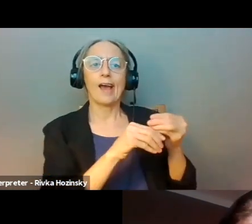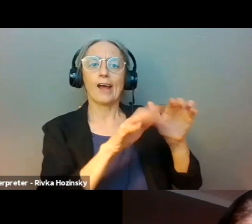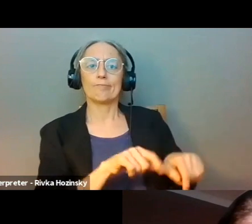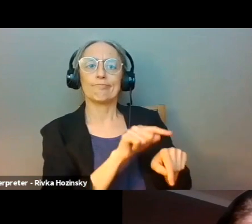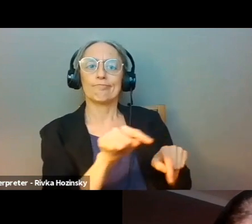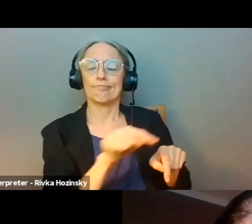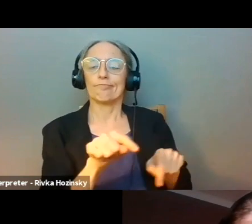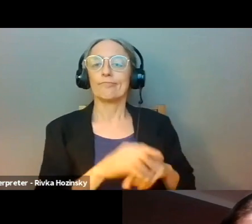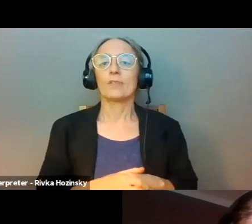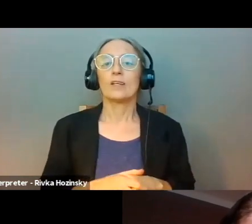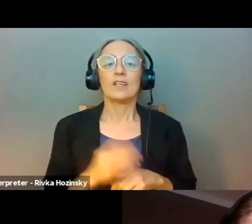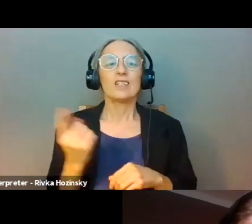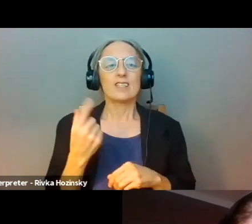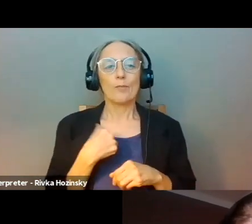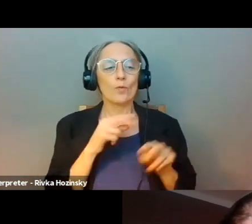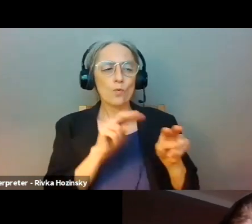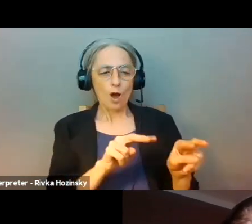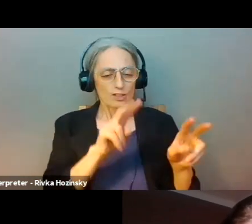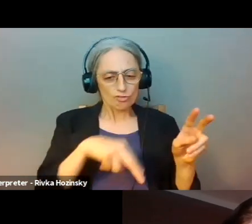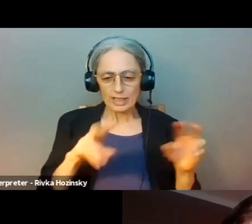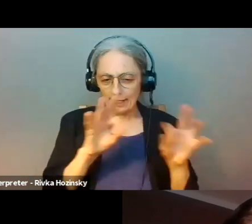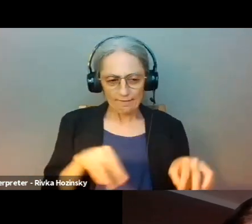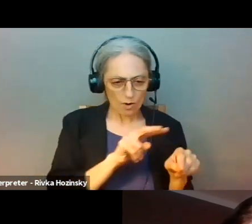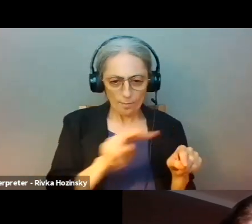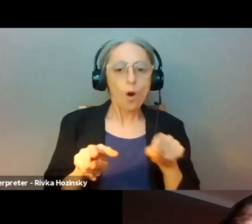that chain of communication and option for someone to call as well.